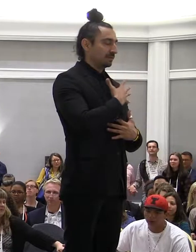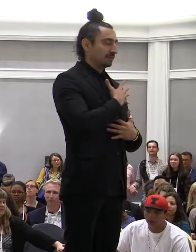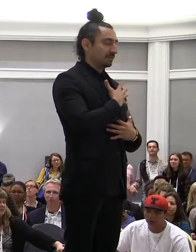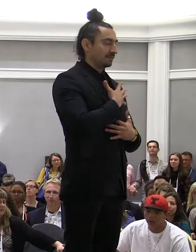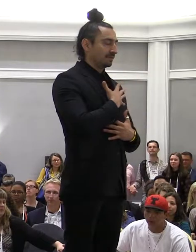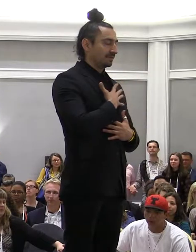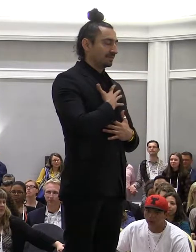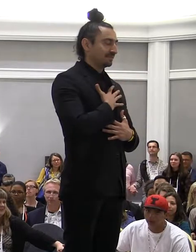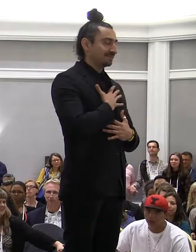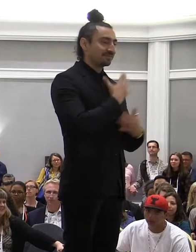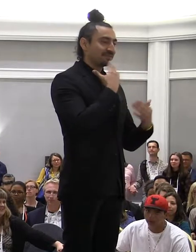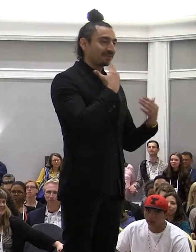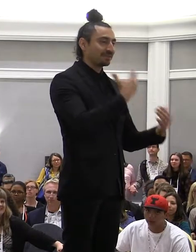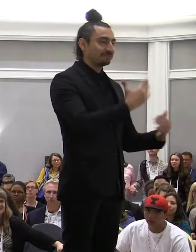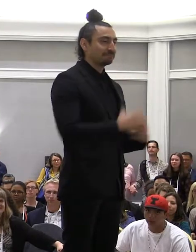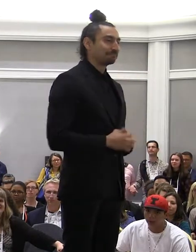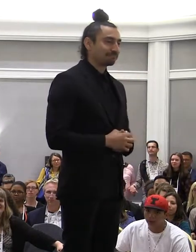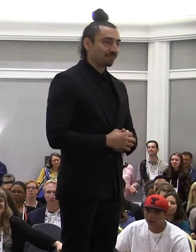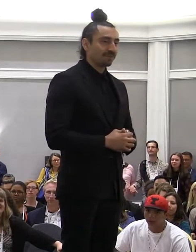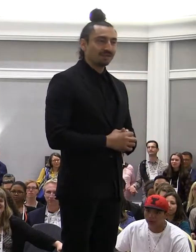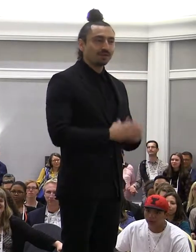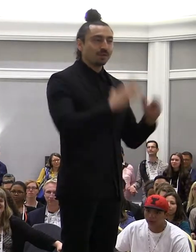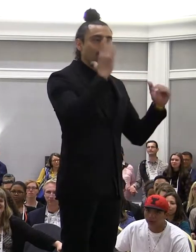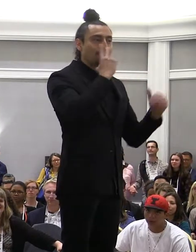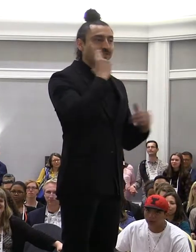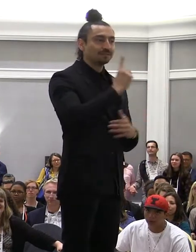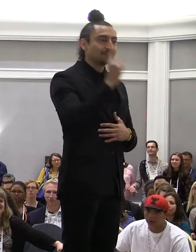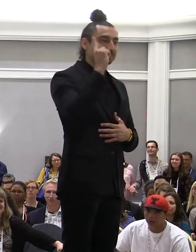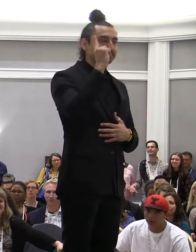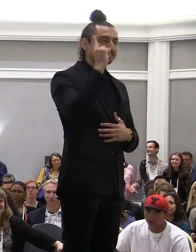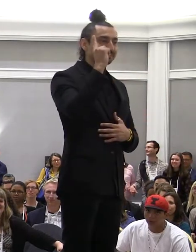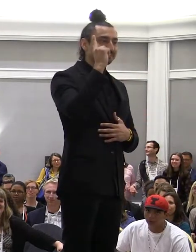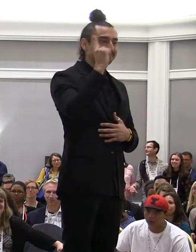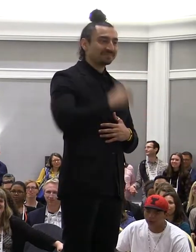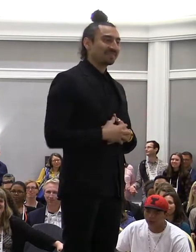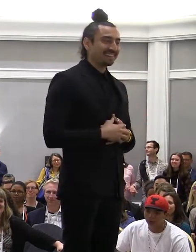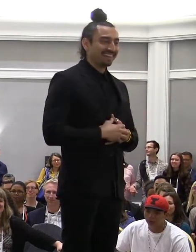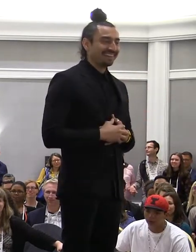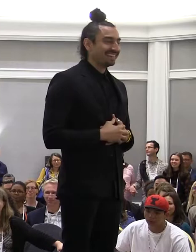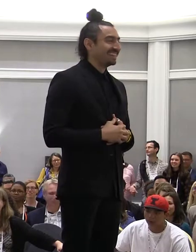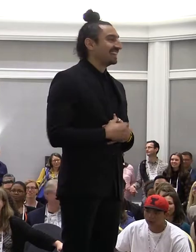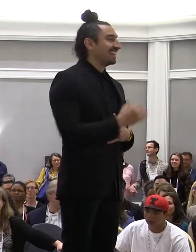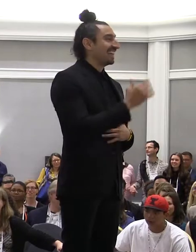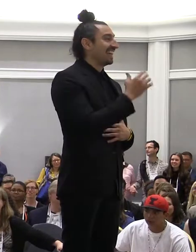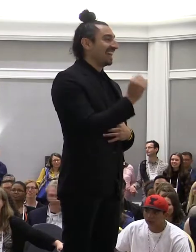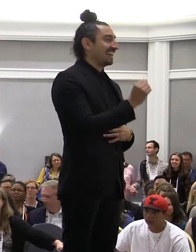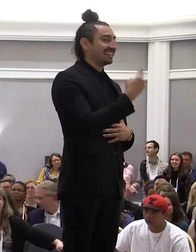OK. So we hope to see you upstairs. And as Hannah [Devon] said,